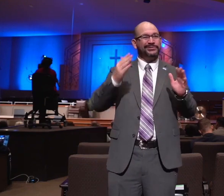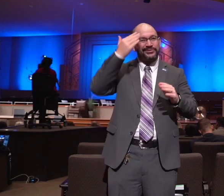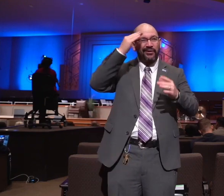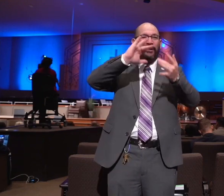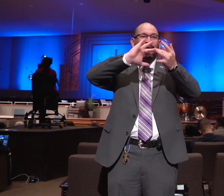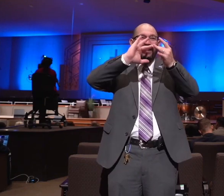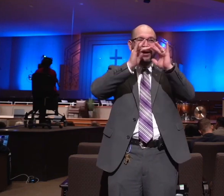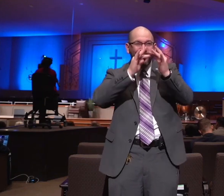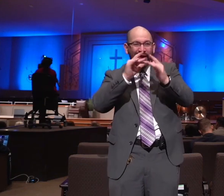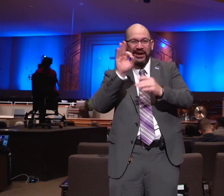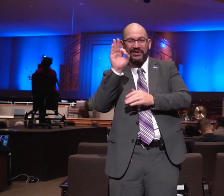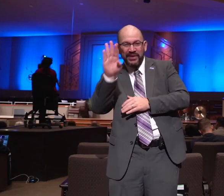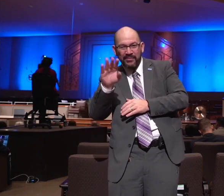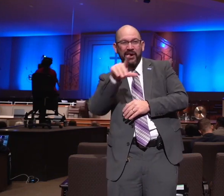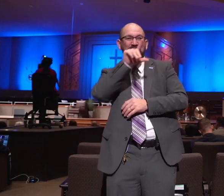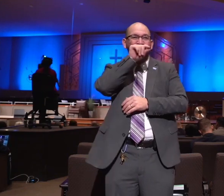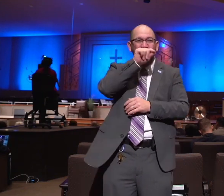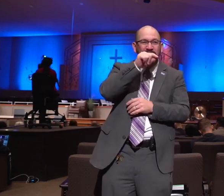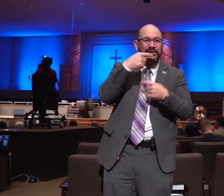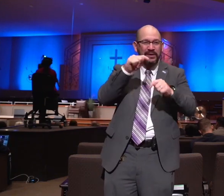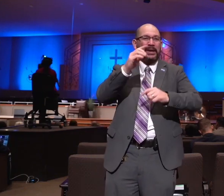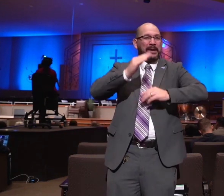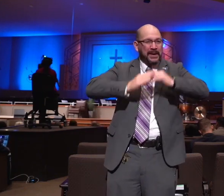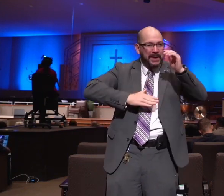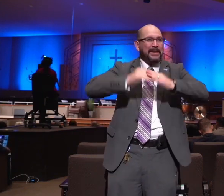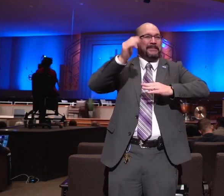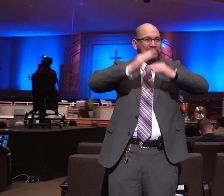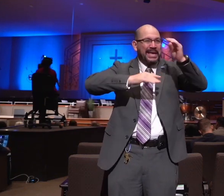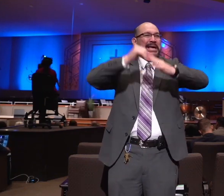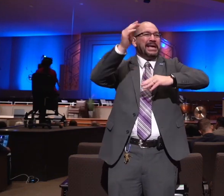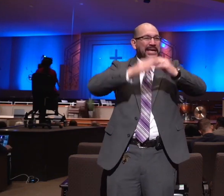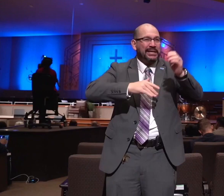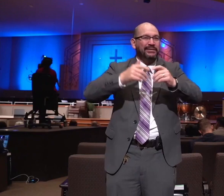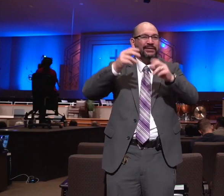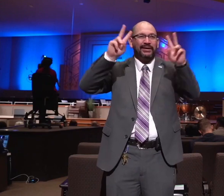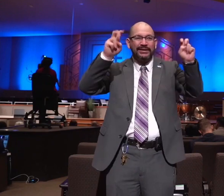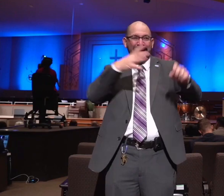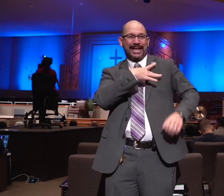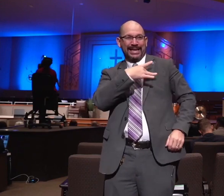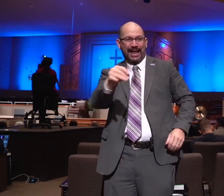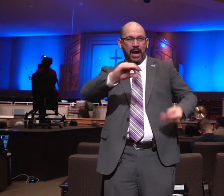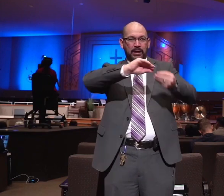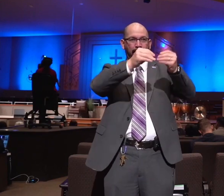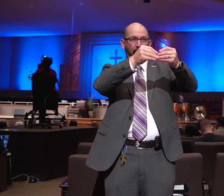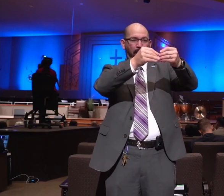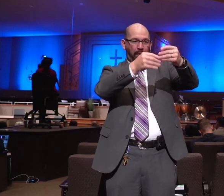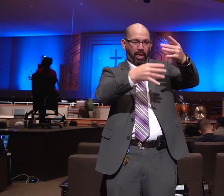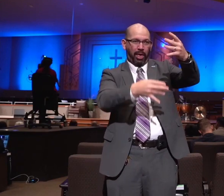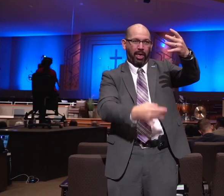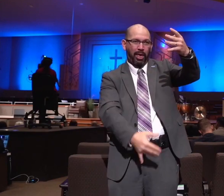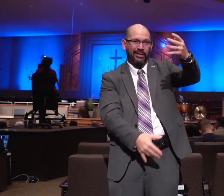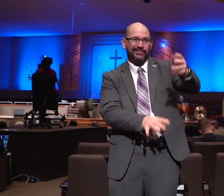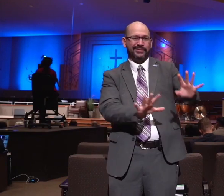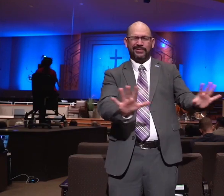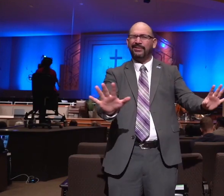more traffic and have more people pay attention to them no servants don't